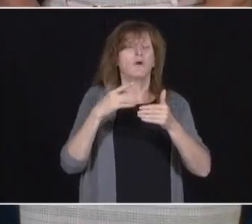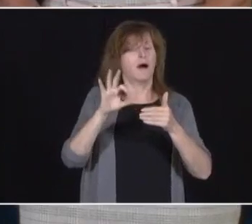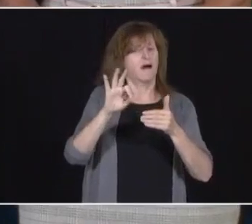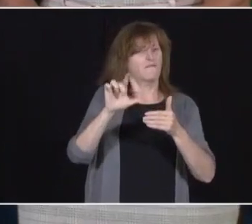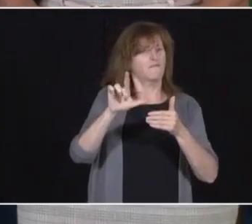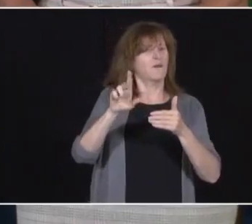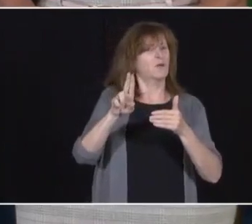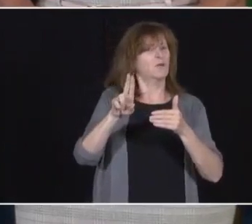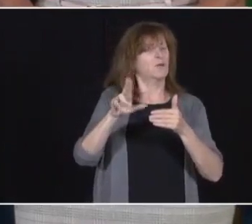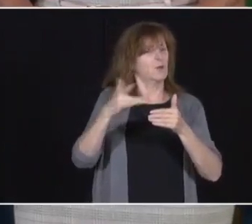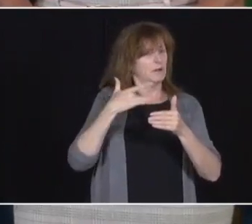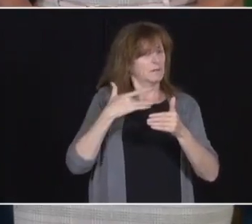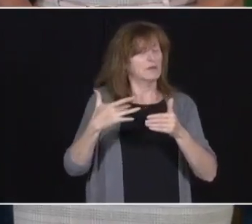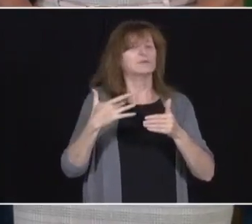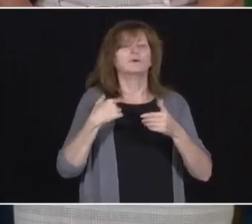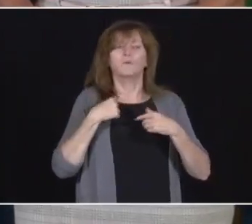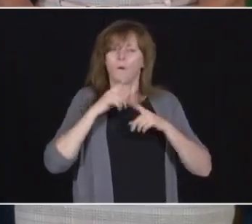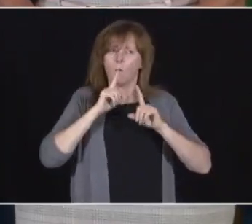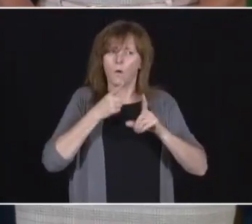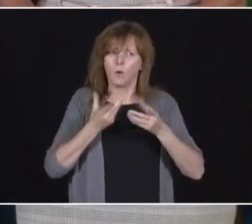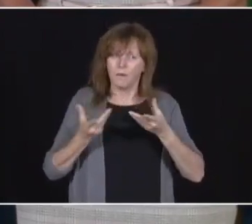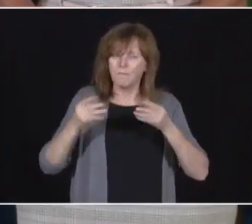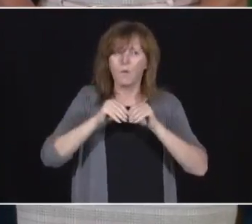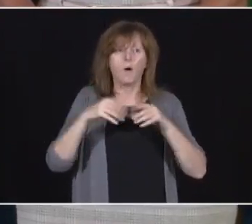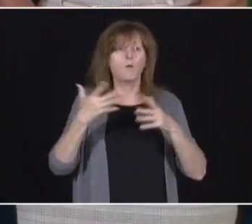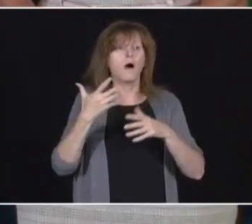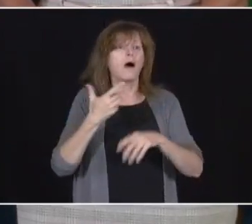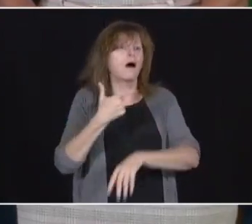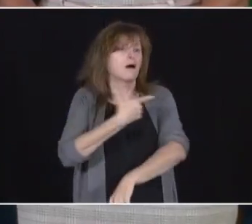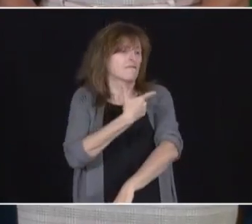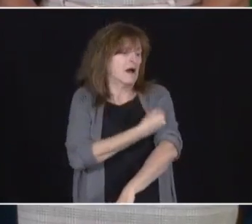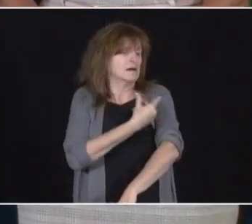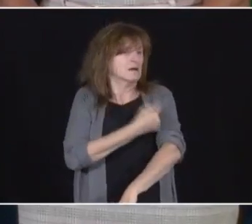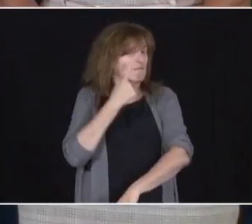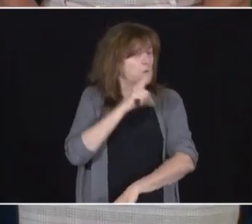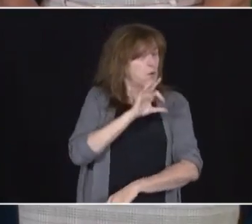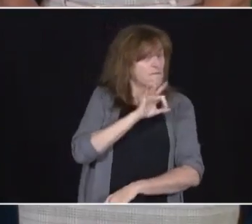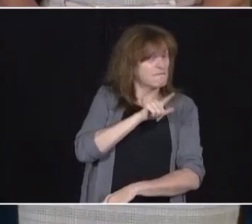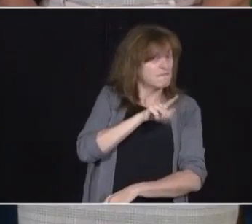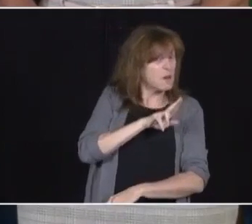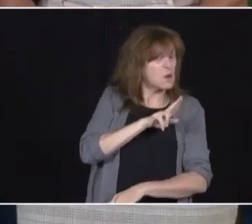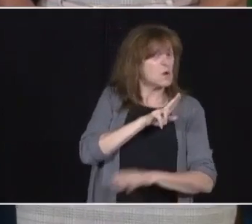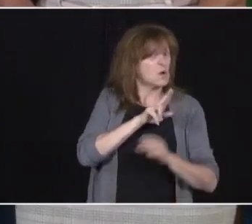But the other thing we are dealing with is a potential second way. But also, the upcoming flu season.